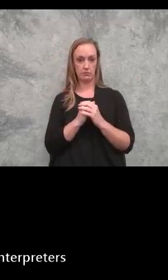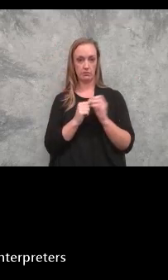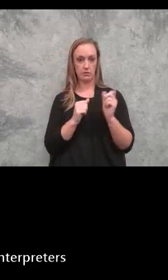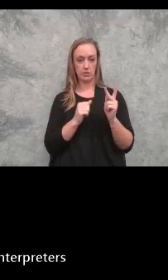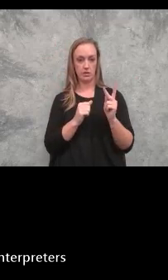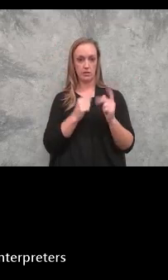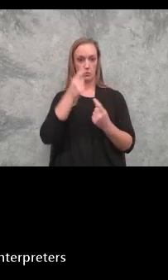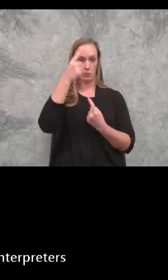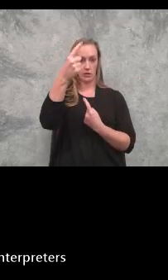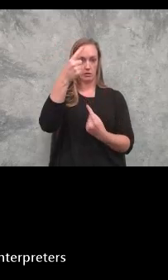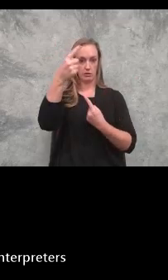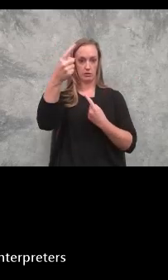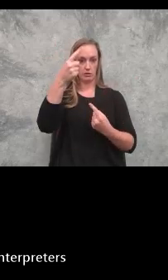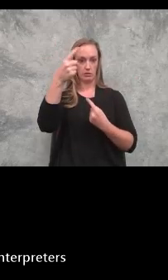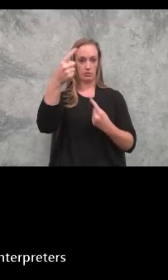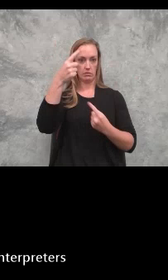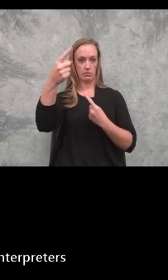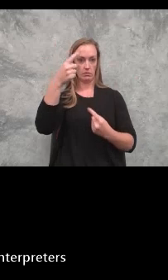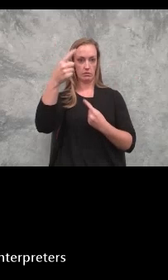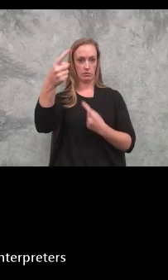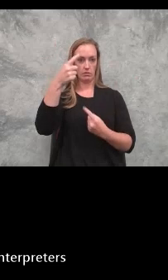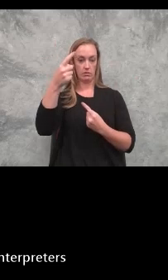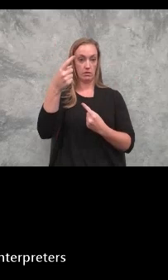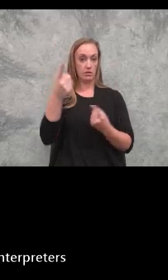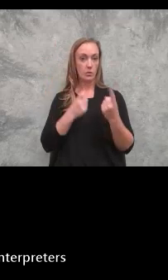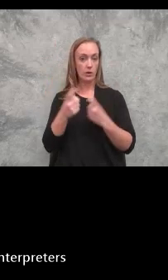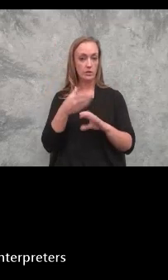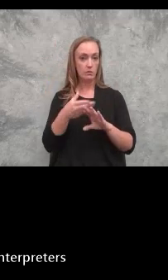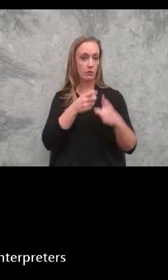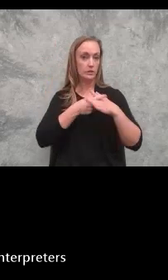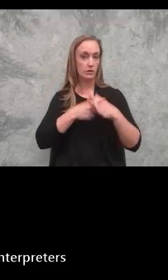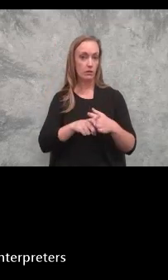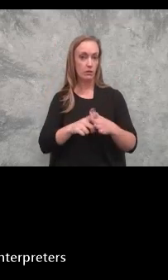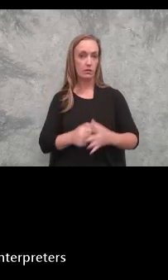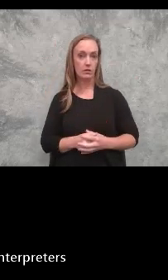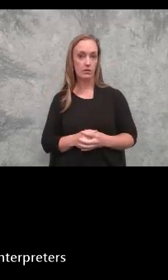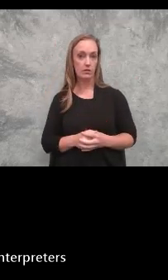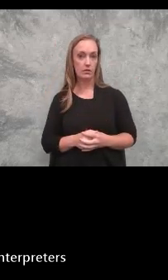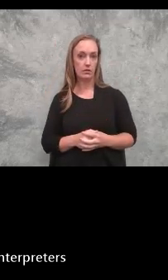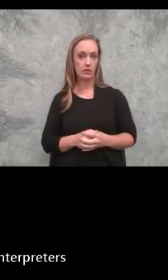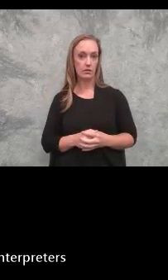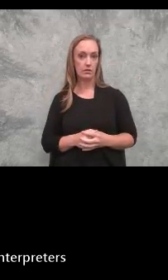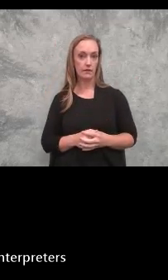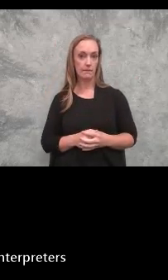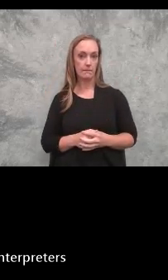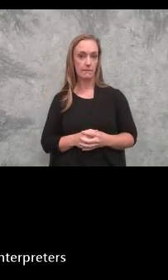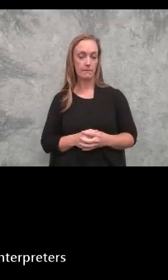okay? One from the first row and one from the bottom row. Any questions before we start?”